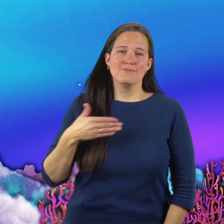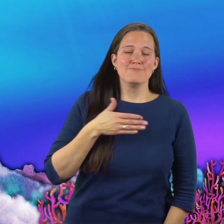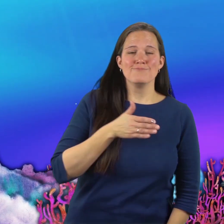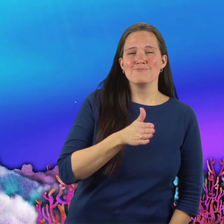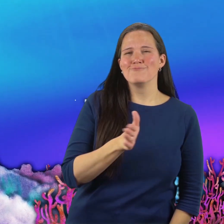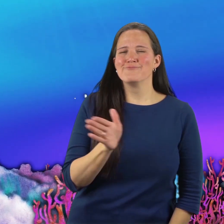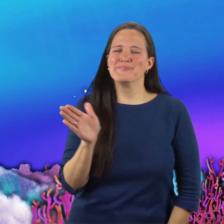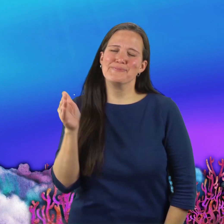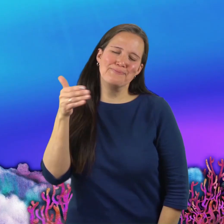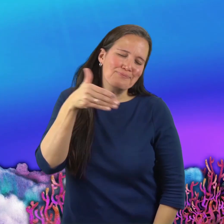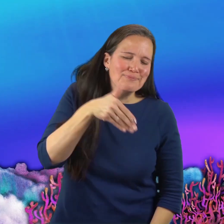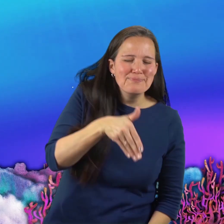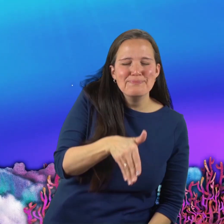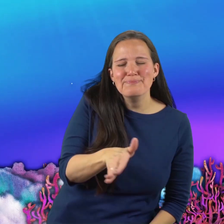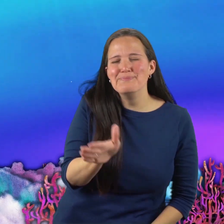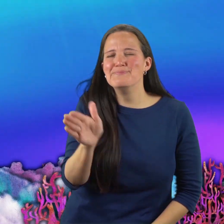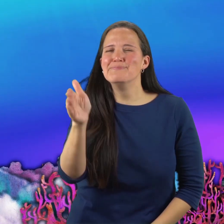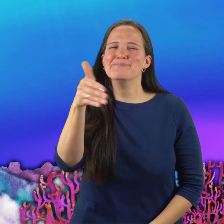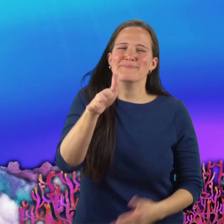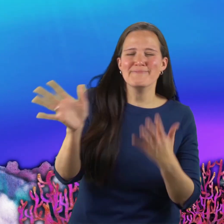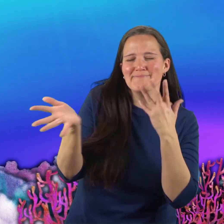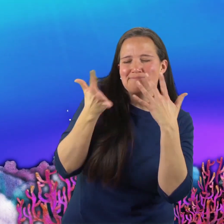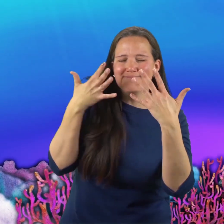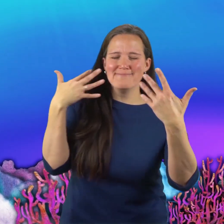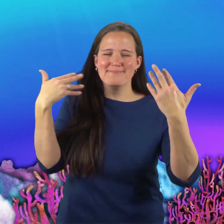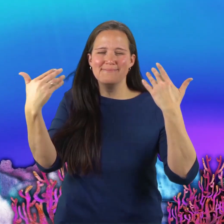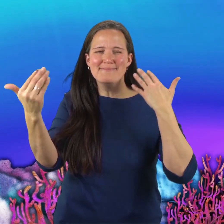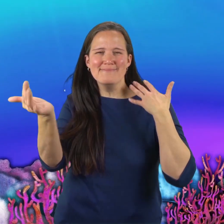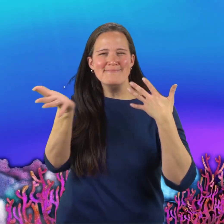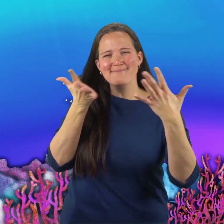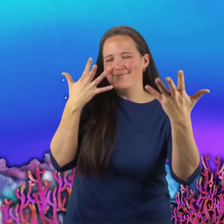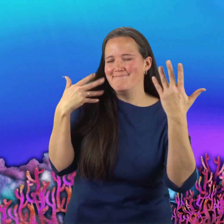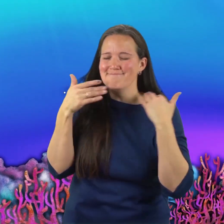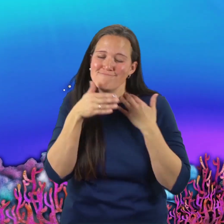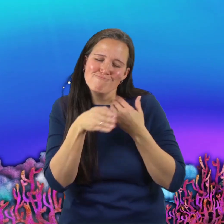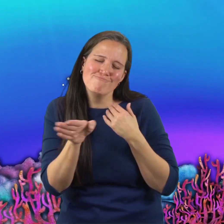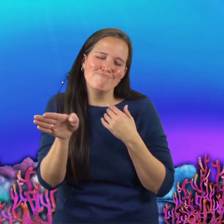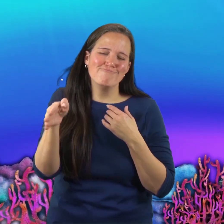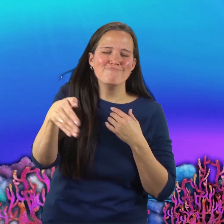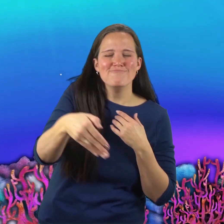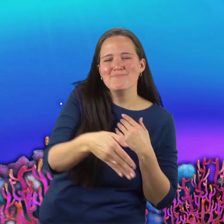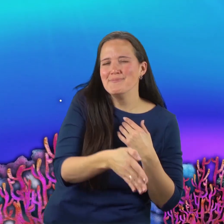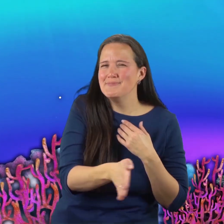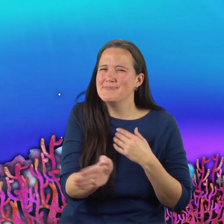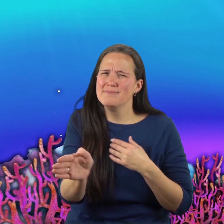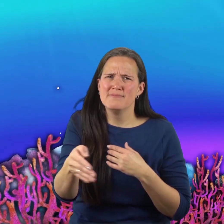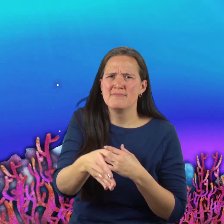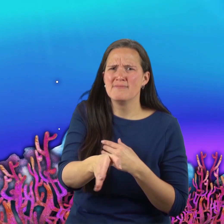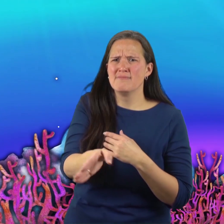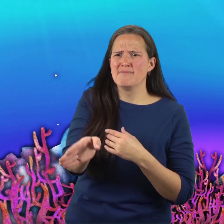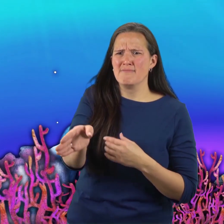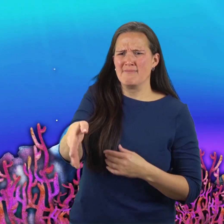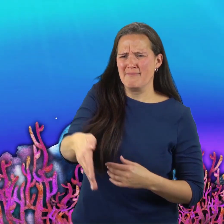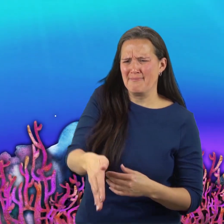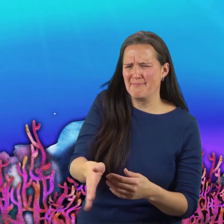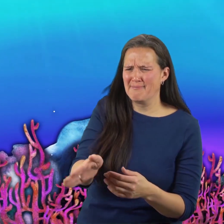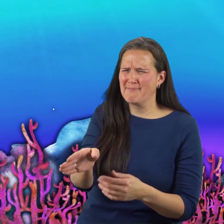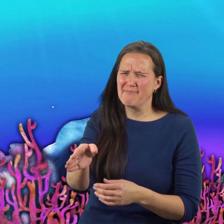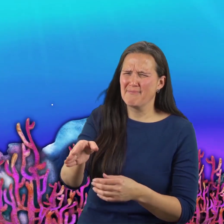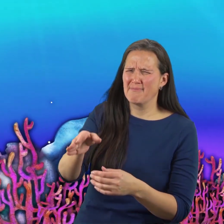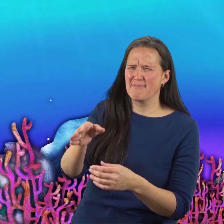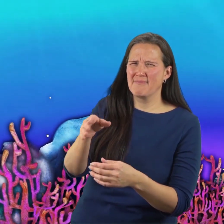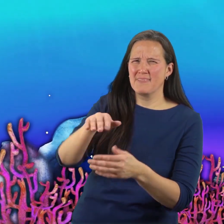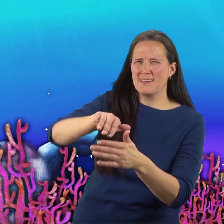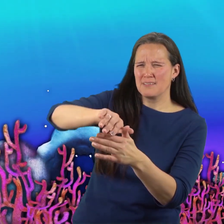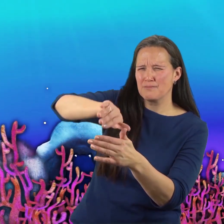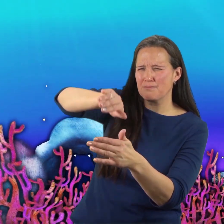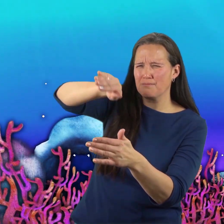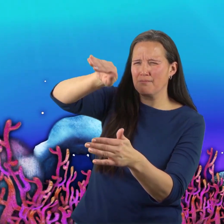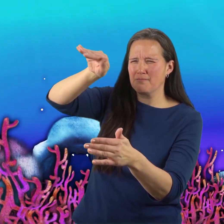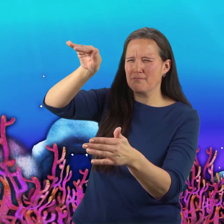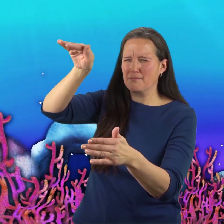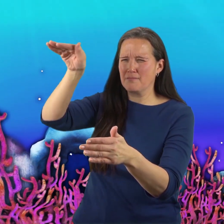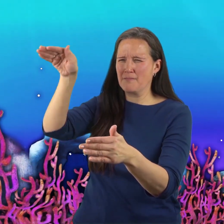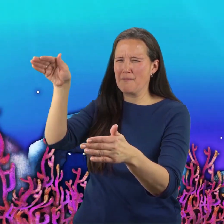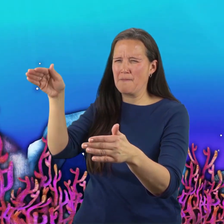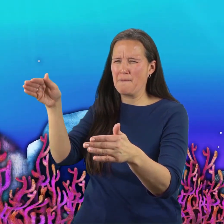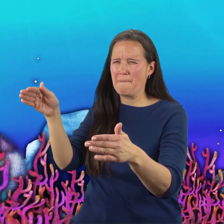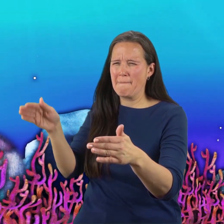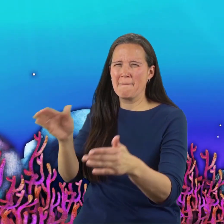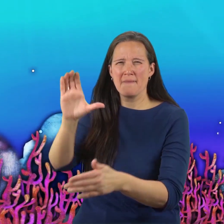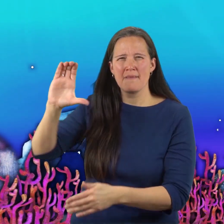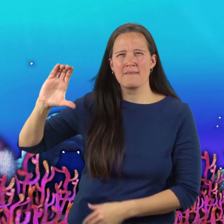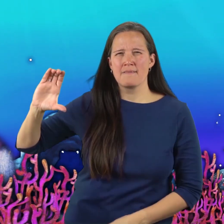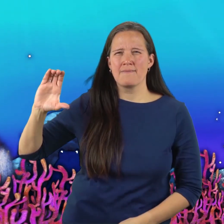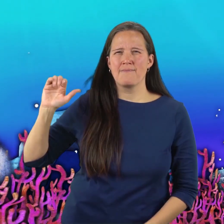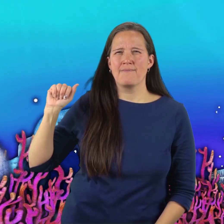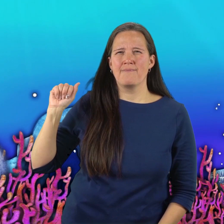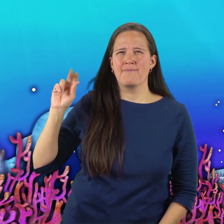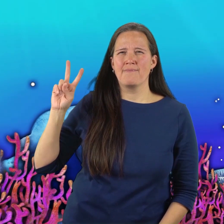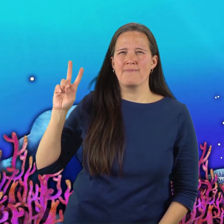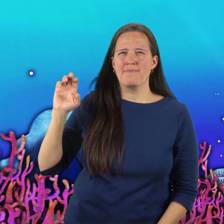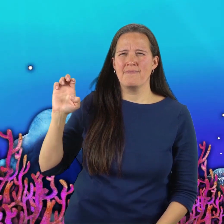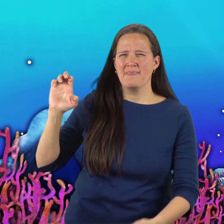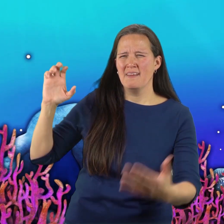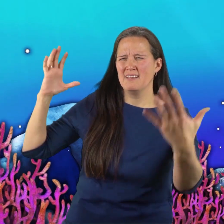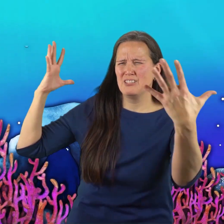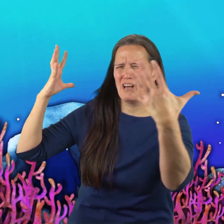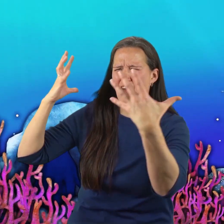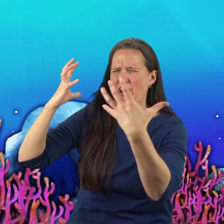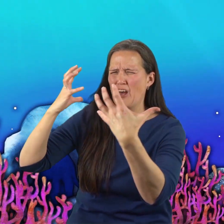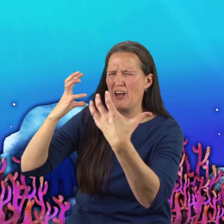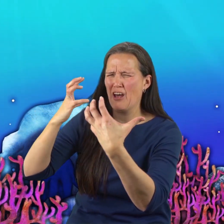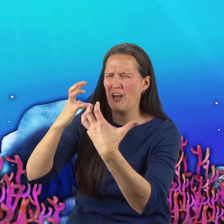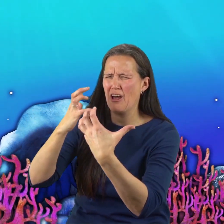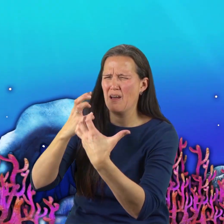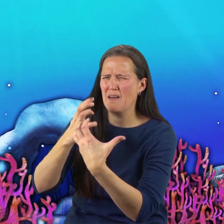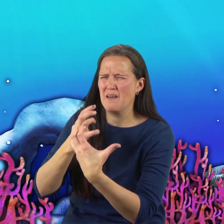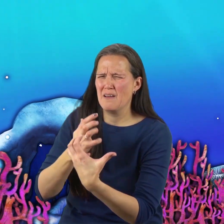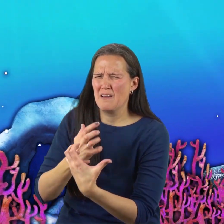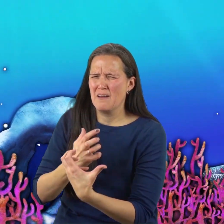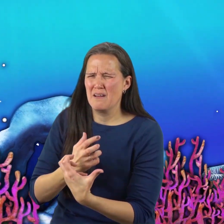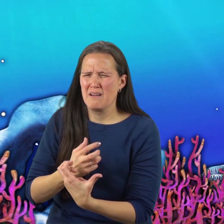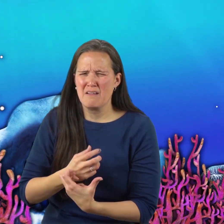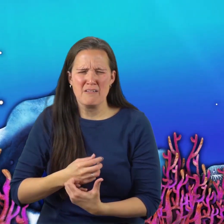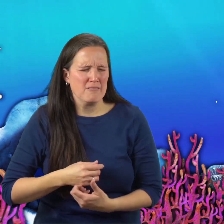The Rainbow Fish found the cave. It was very dark inside and he couldn’t see anything.